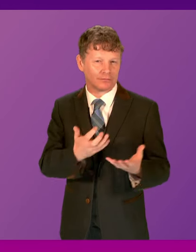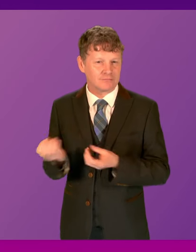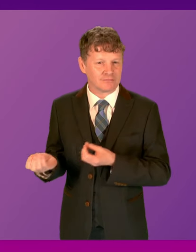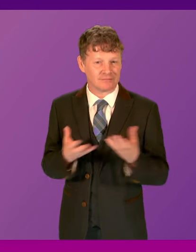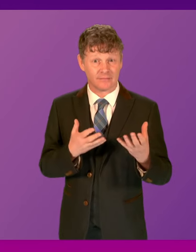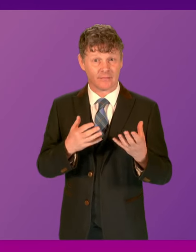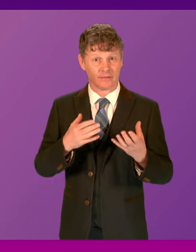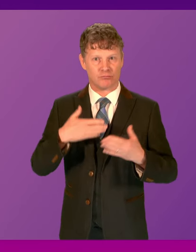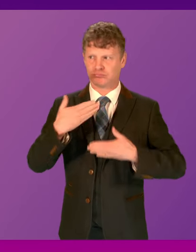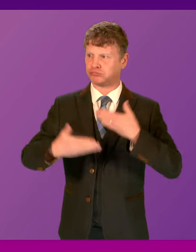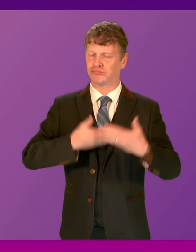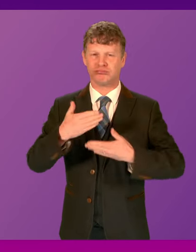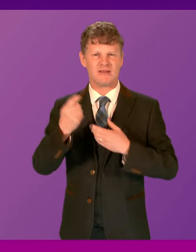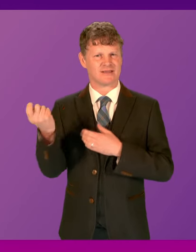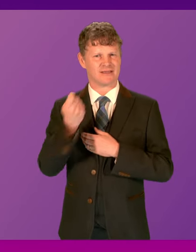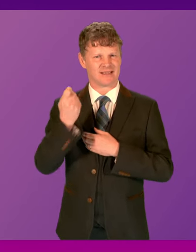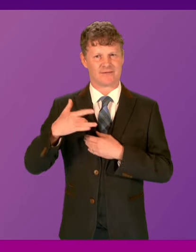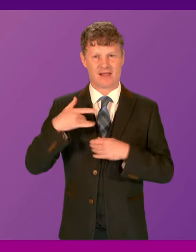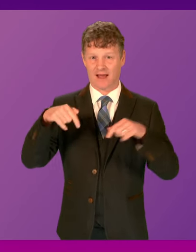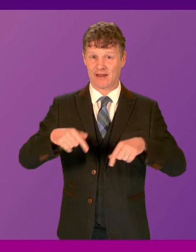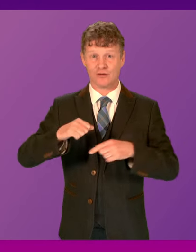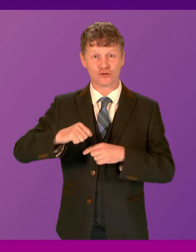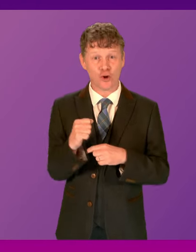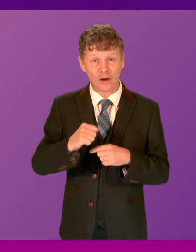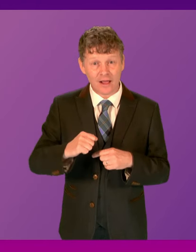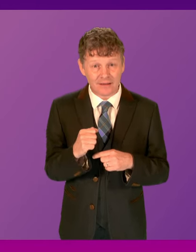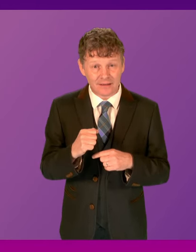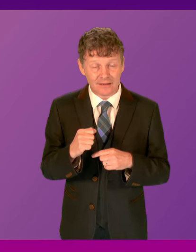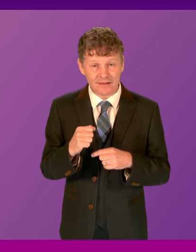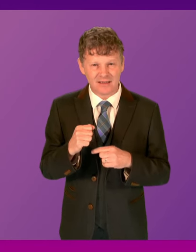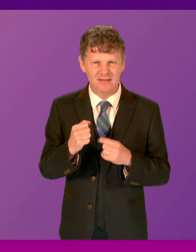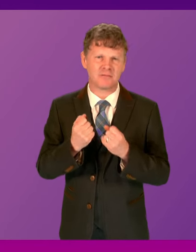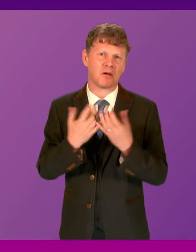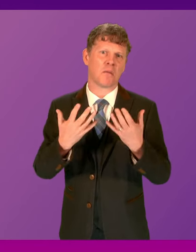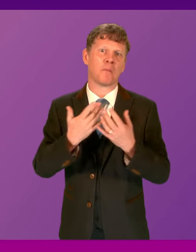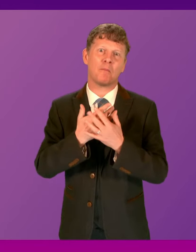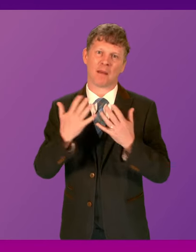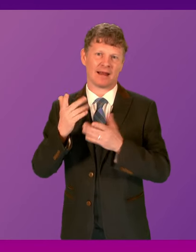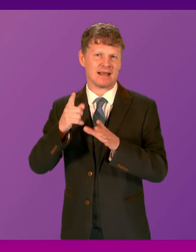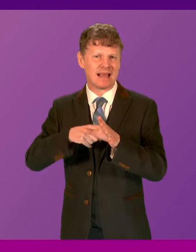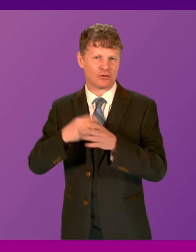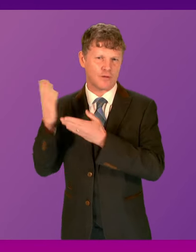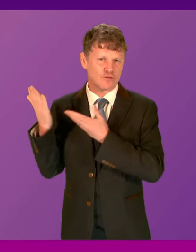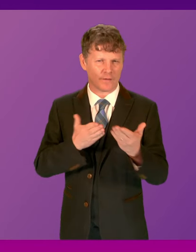in Scotland that was capped by decades of service to Holocaust education.